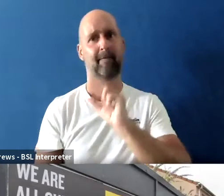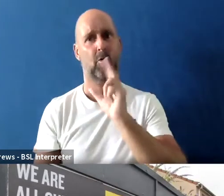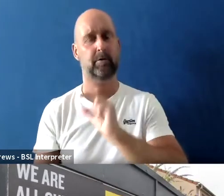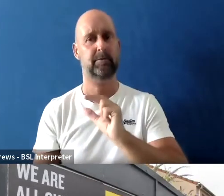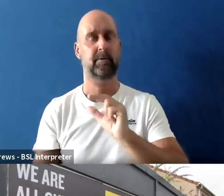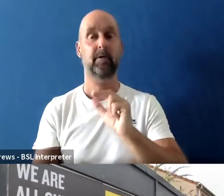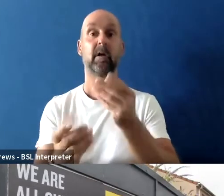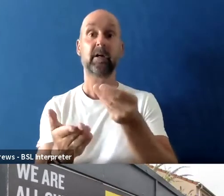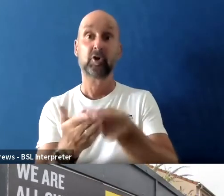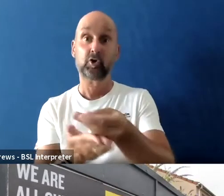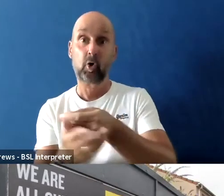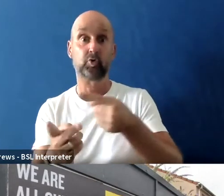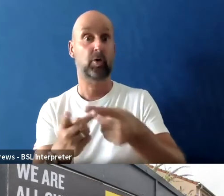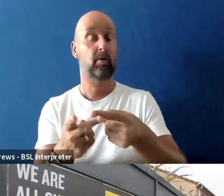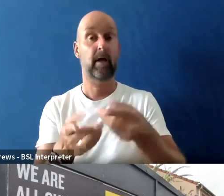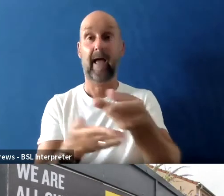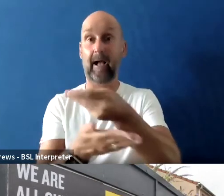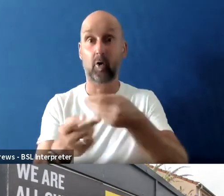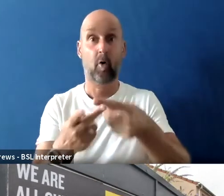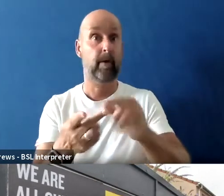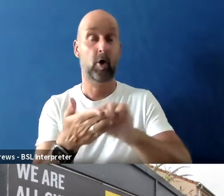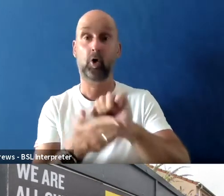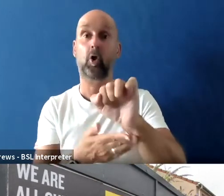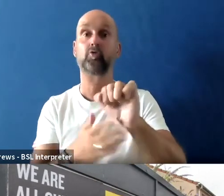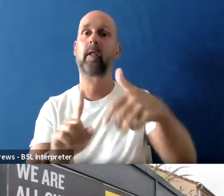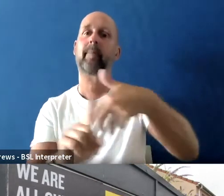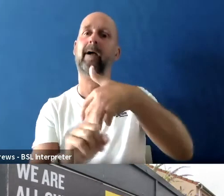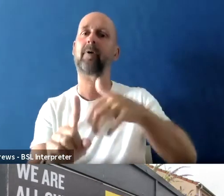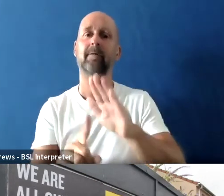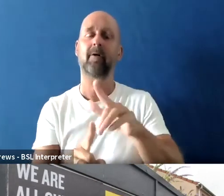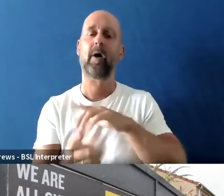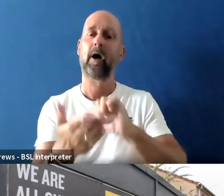economic or cultural background. We know that the cultural and creative sector